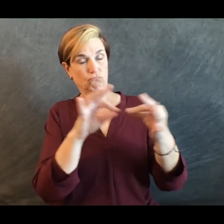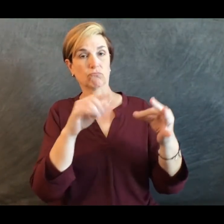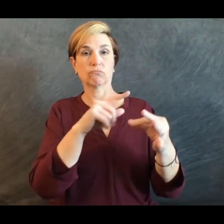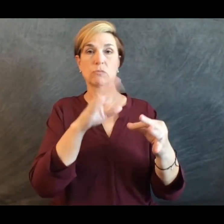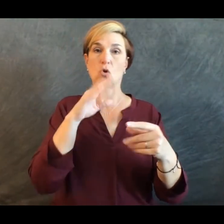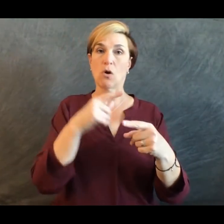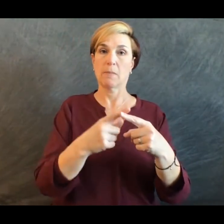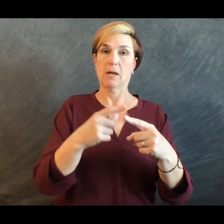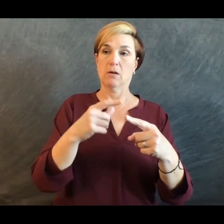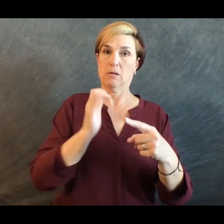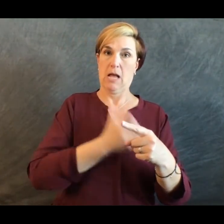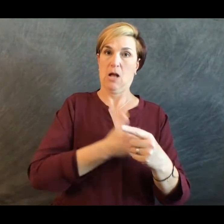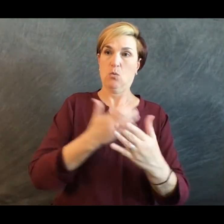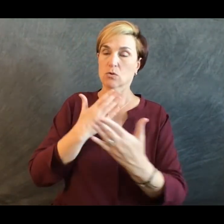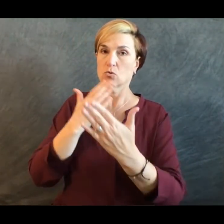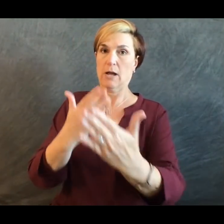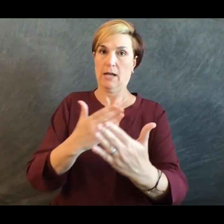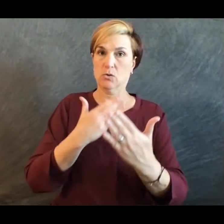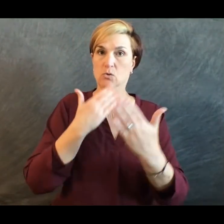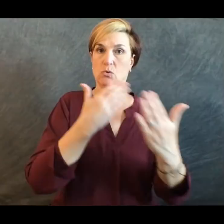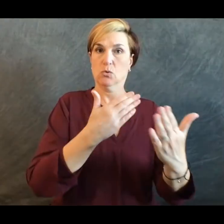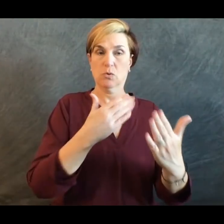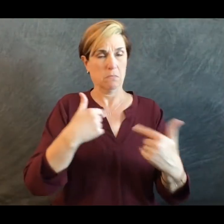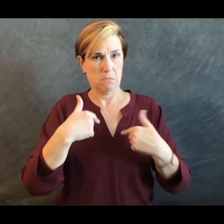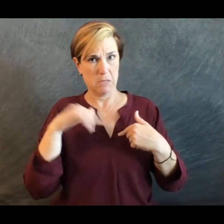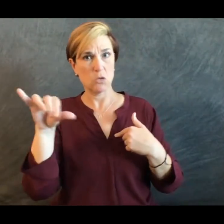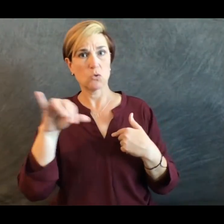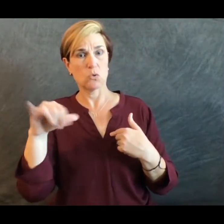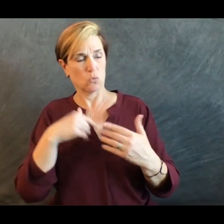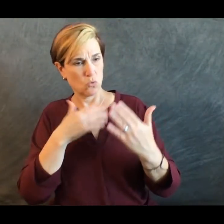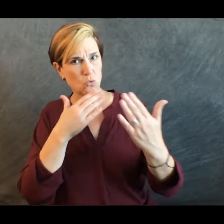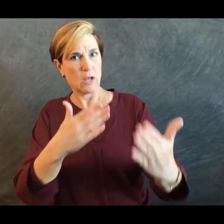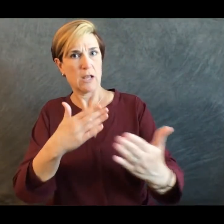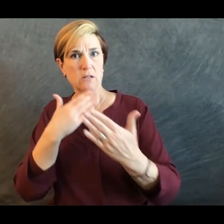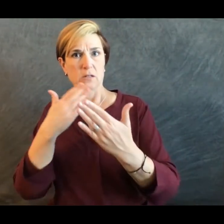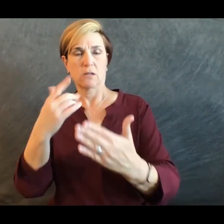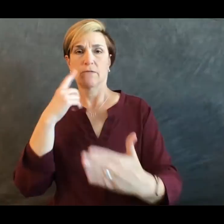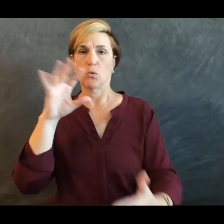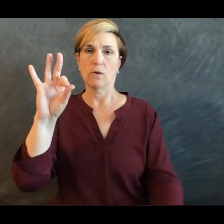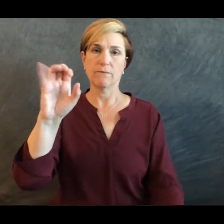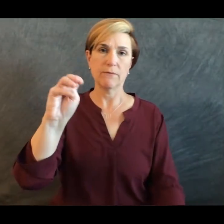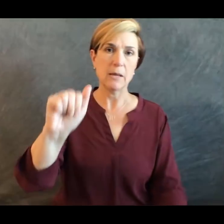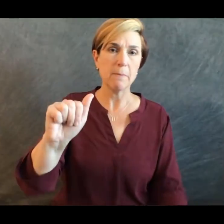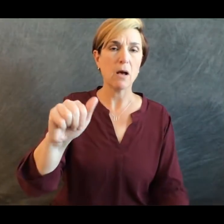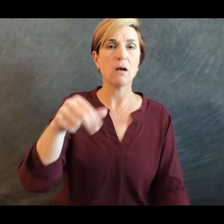American people feel for all the dedicated workers at FEMA HHS US Public